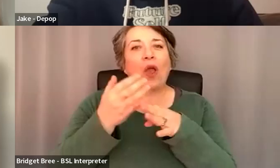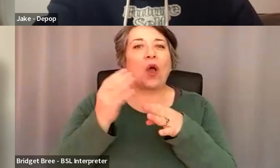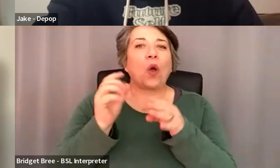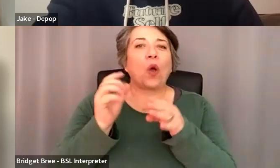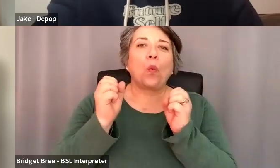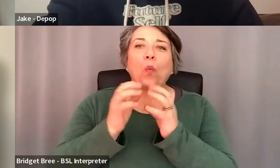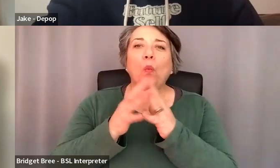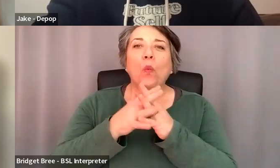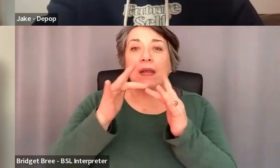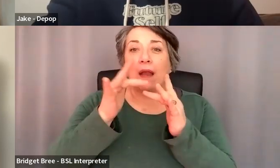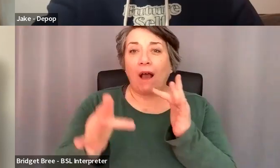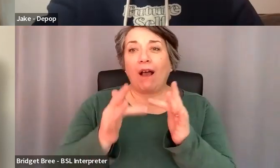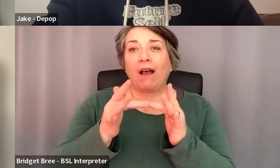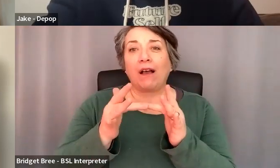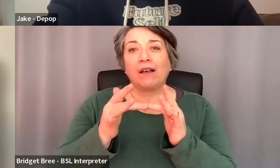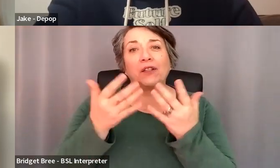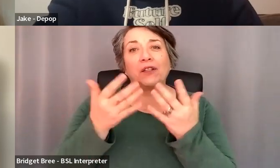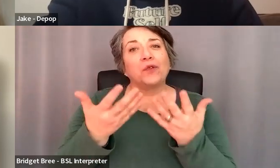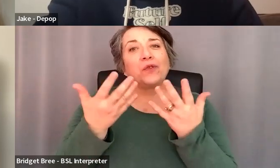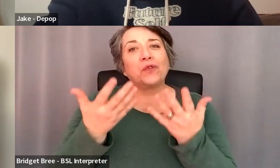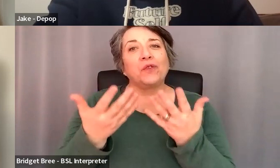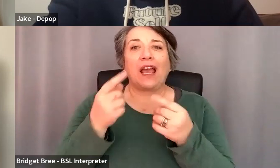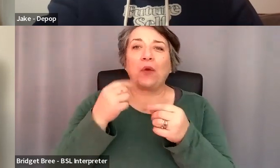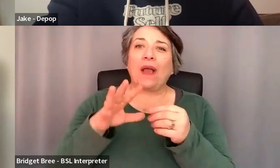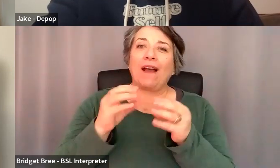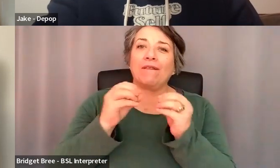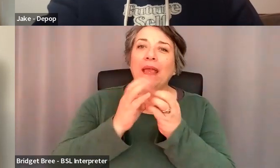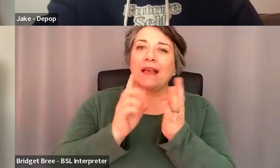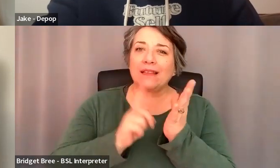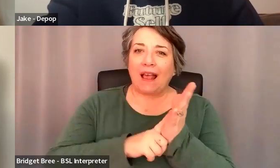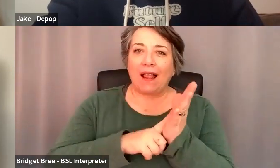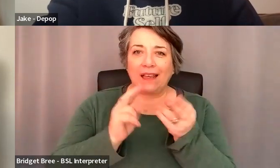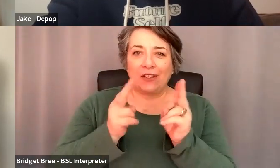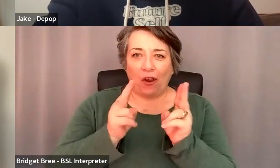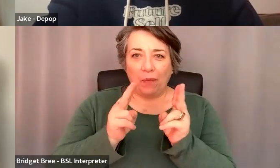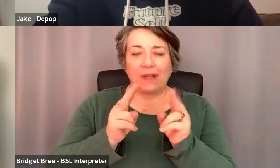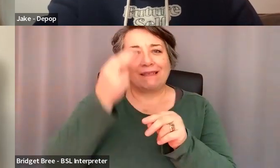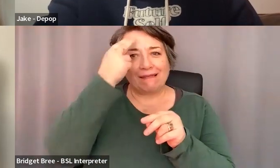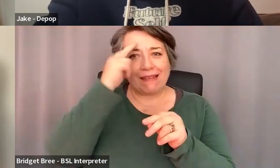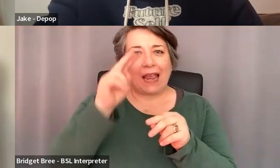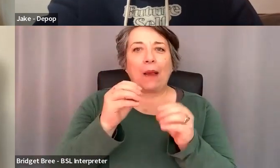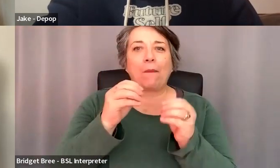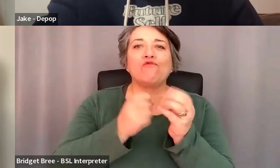Before we get going, our session will be supported by our BSL interpreters Bridged and Gurmail.